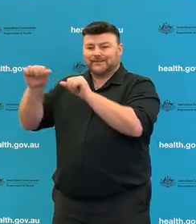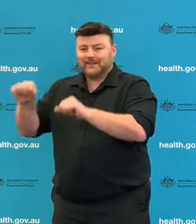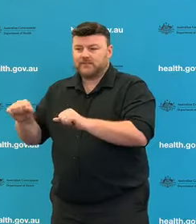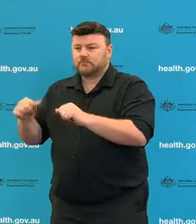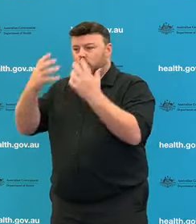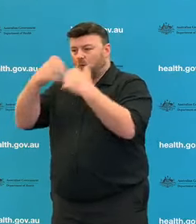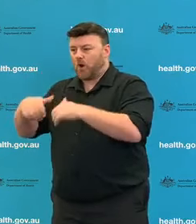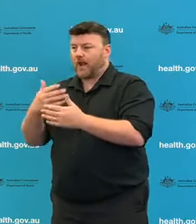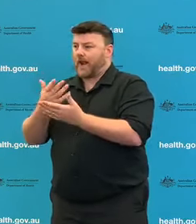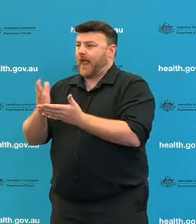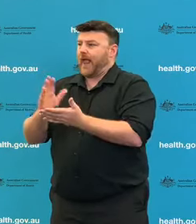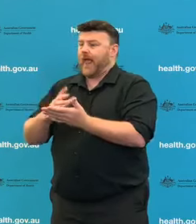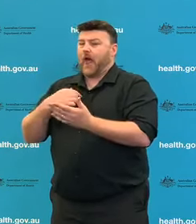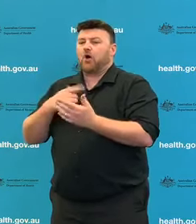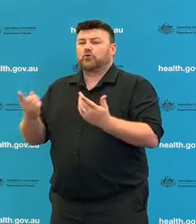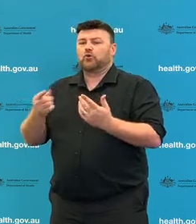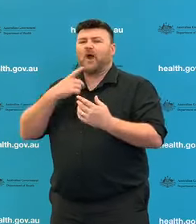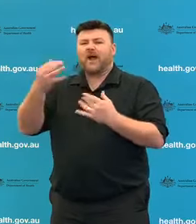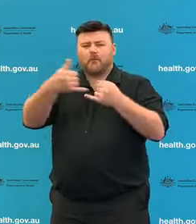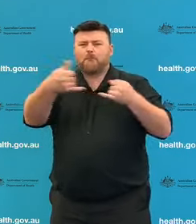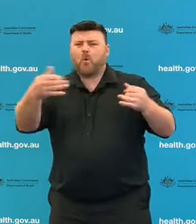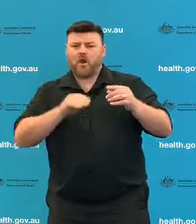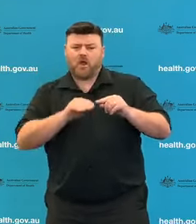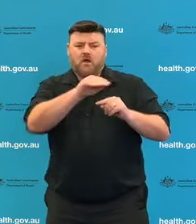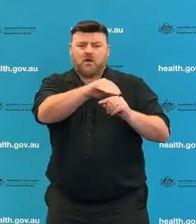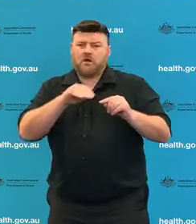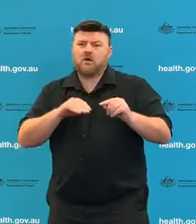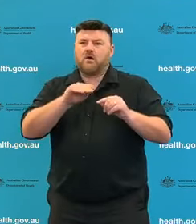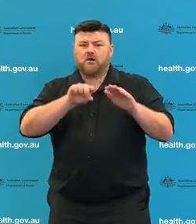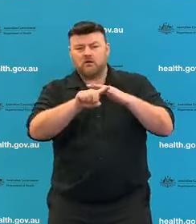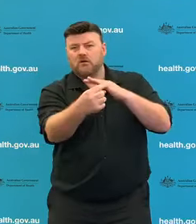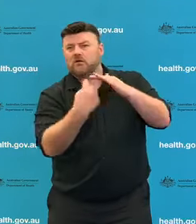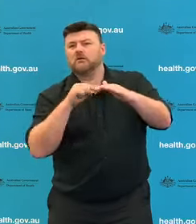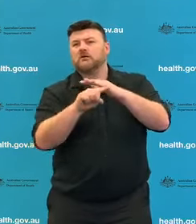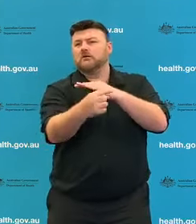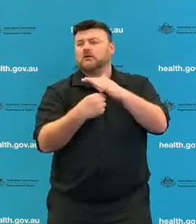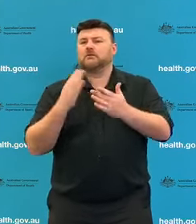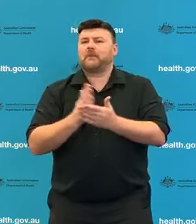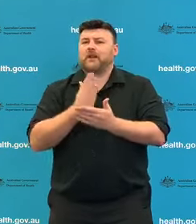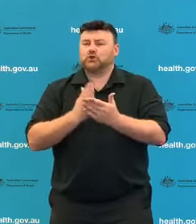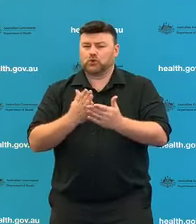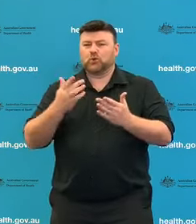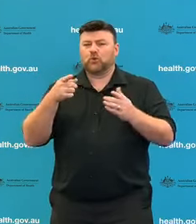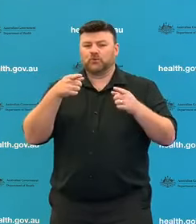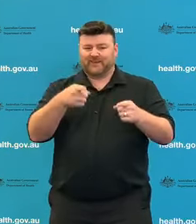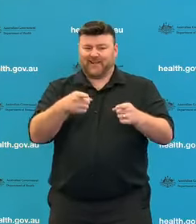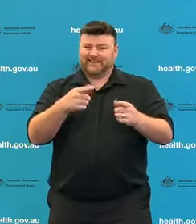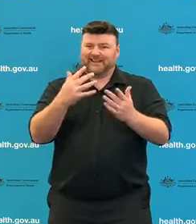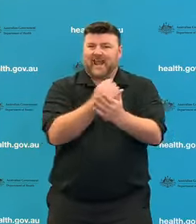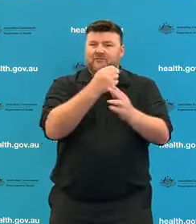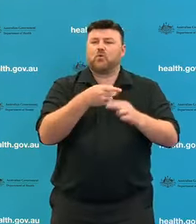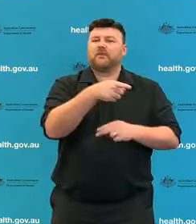movement of people across borders. But that is a matter for National Cabinet, so I'm not in a position to be able to comment other than to say